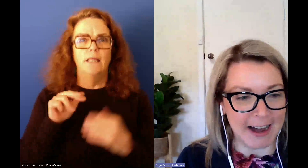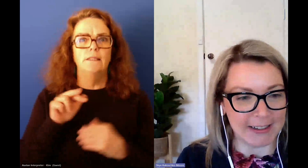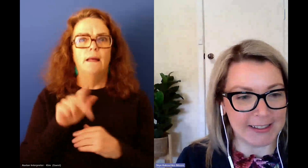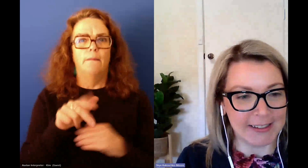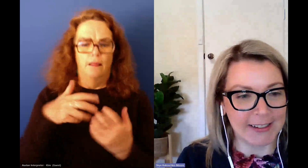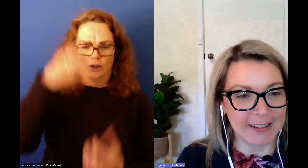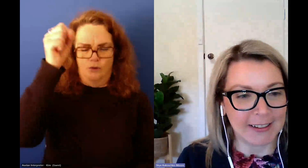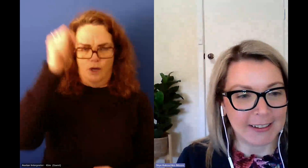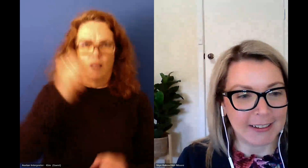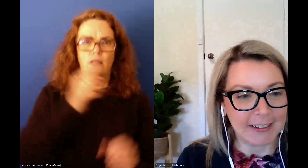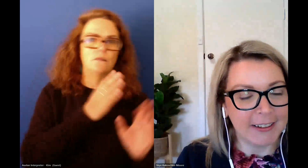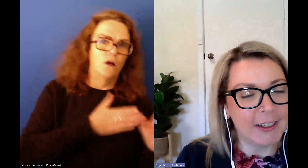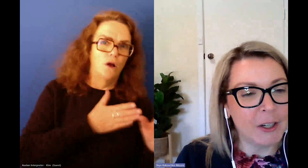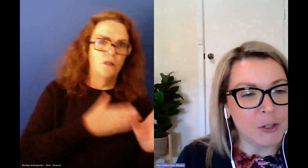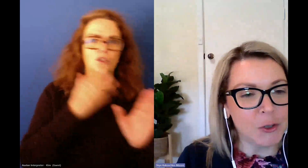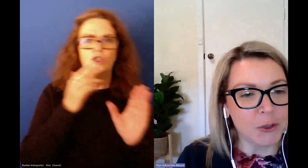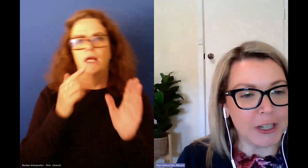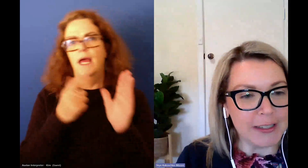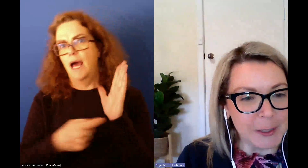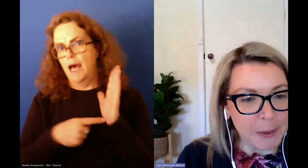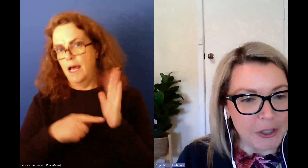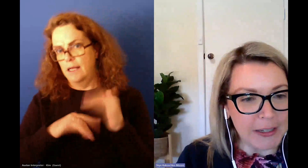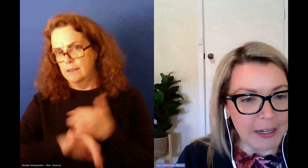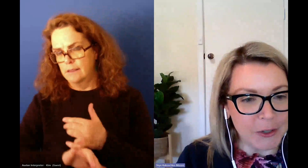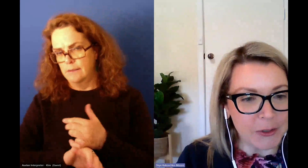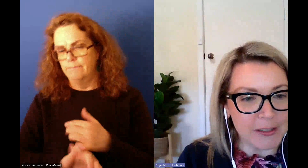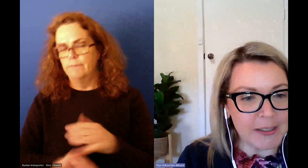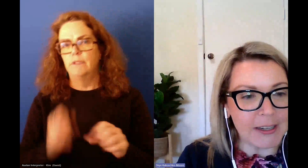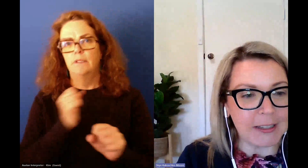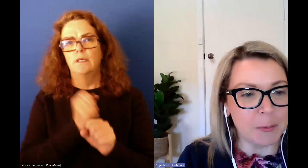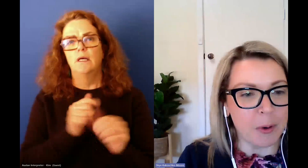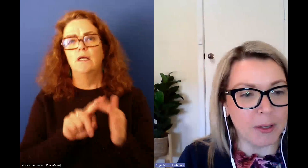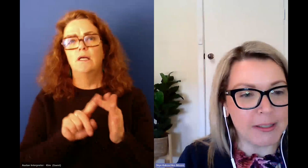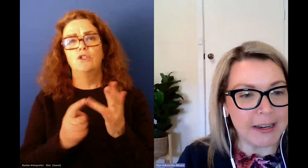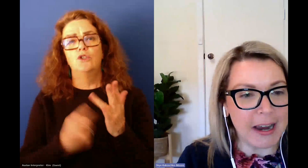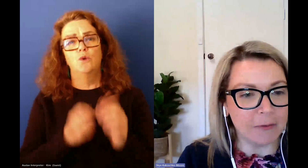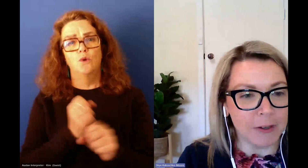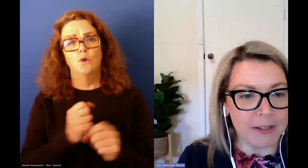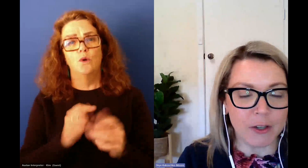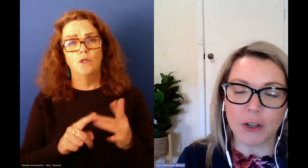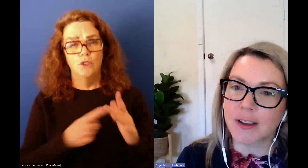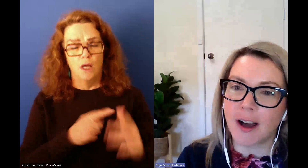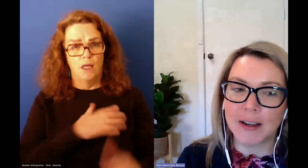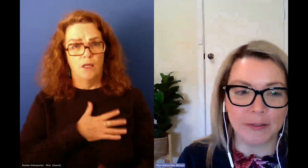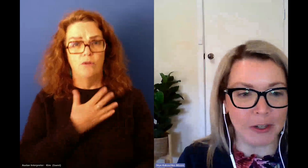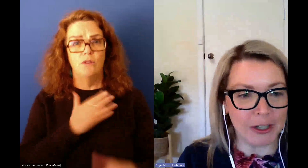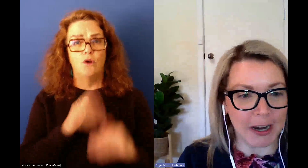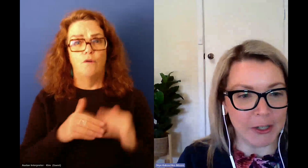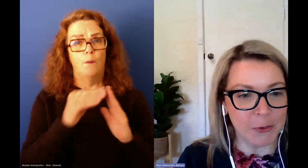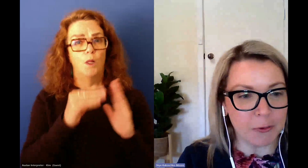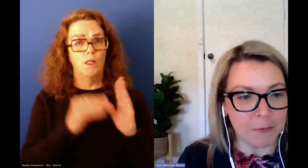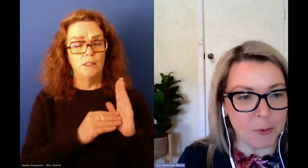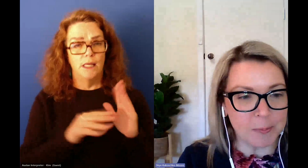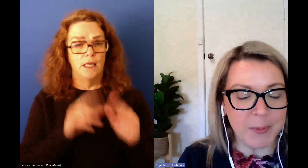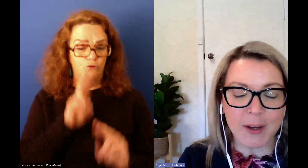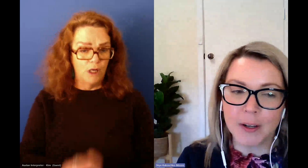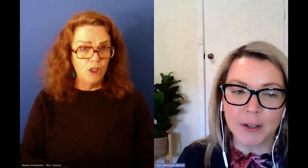Arts. Georgia is especially interested in the policy and research side of educational reform